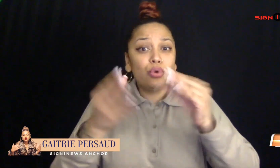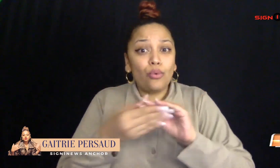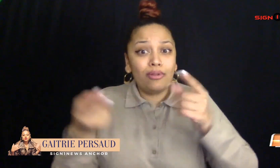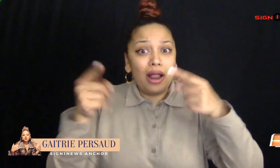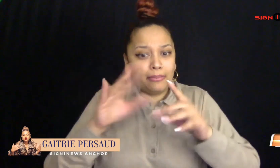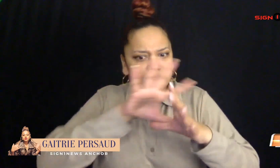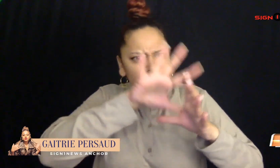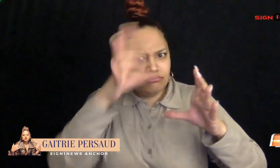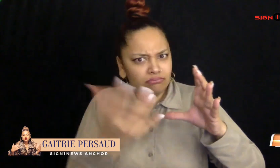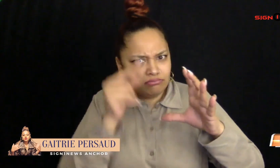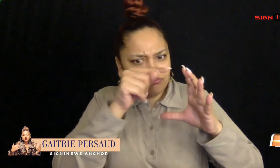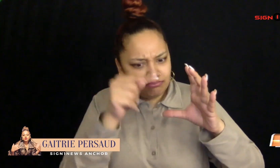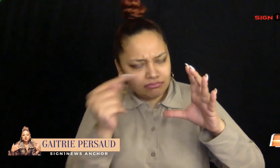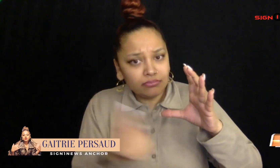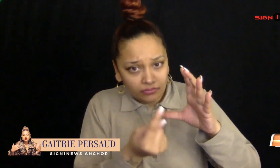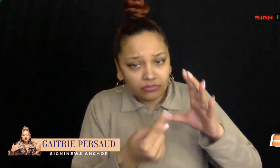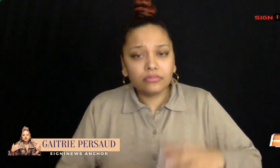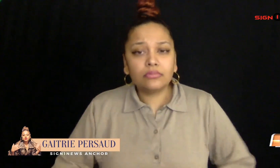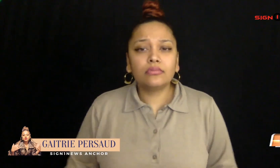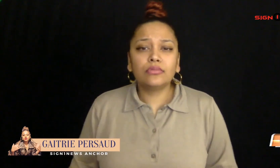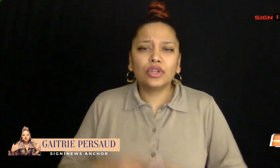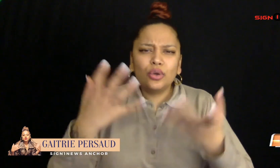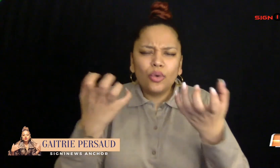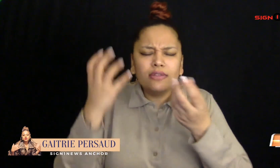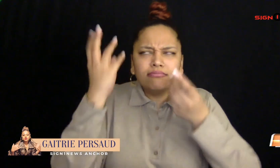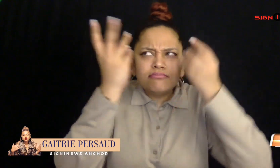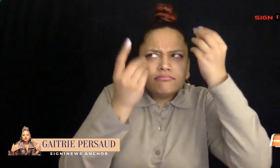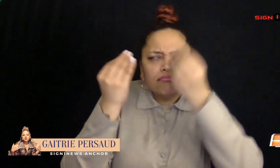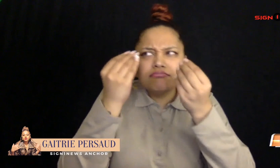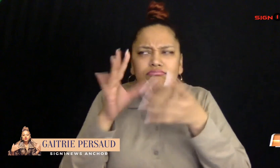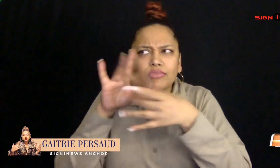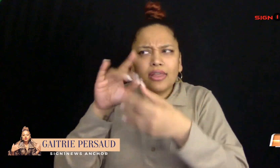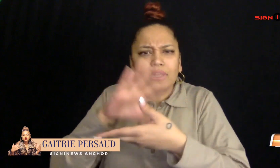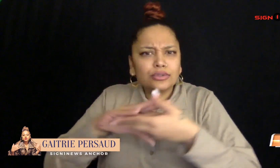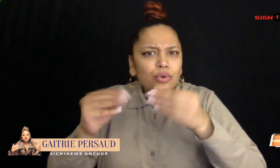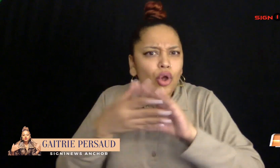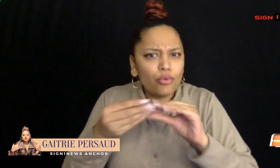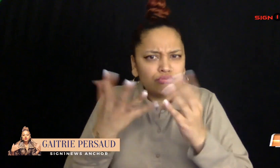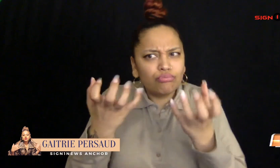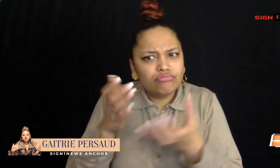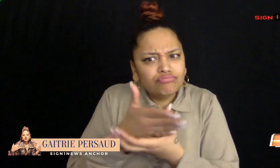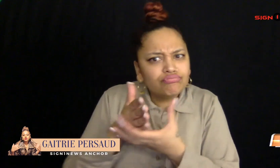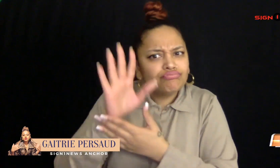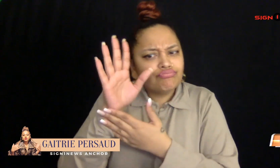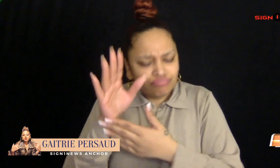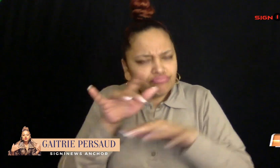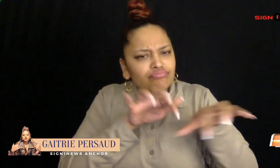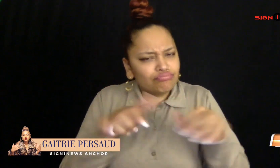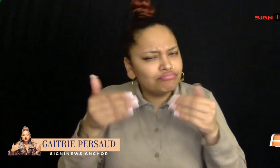stories making headlines today if you post an interesting comment during this update